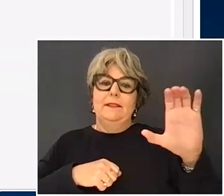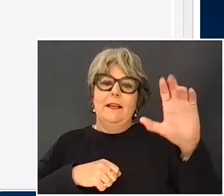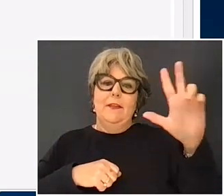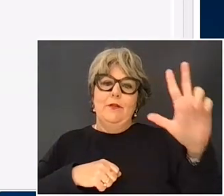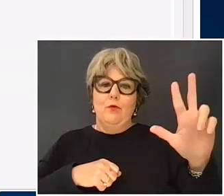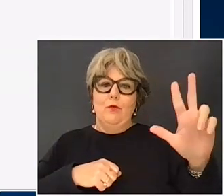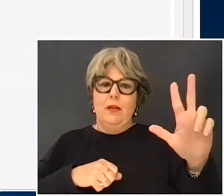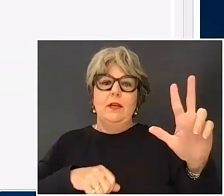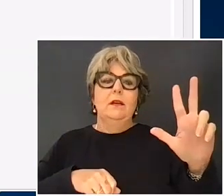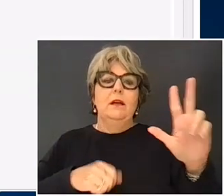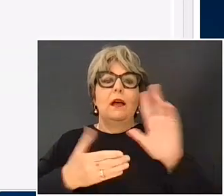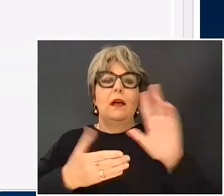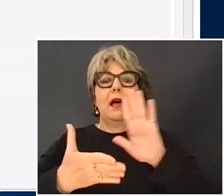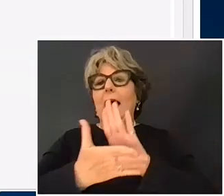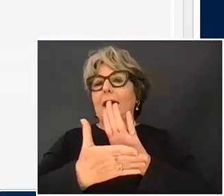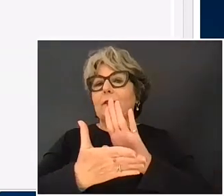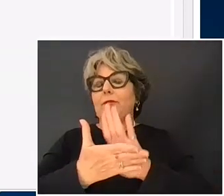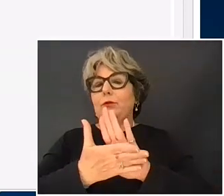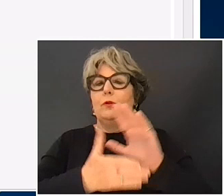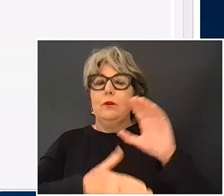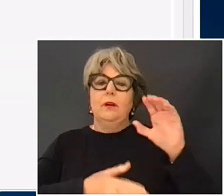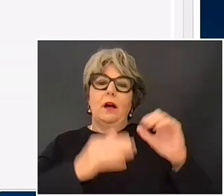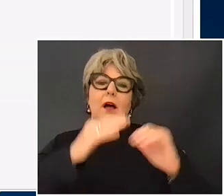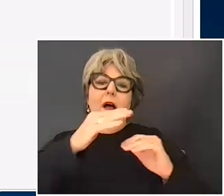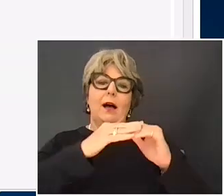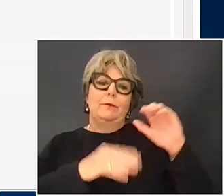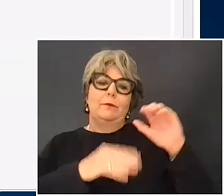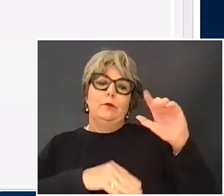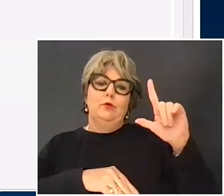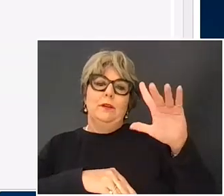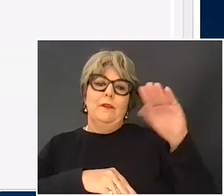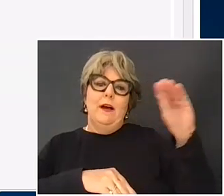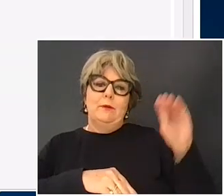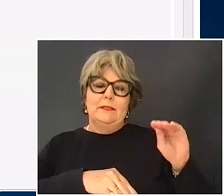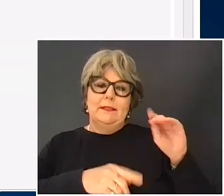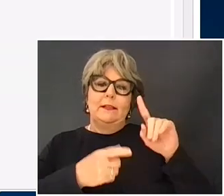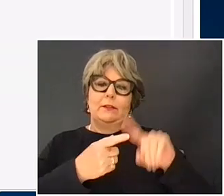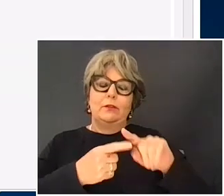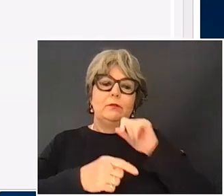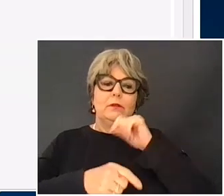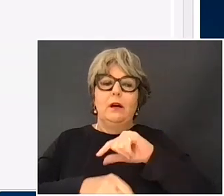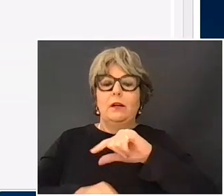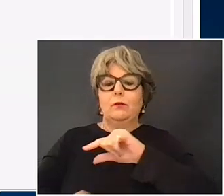only outsource up to 25% of a program to ineligible entities without accreditor